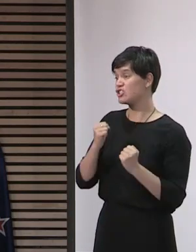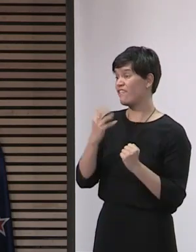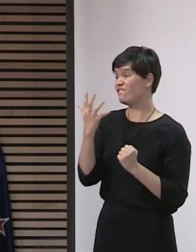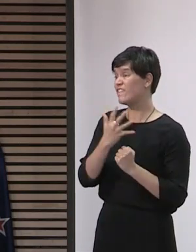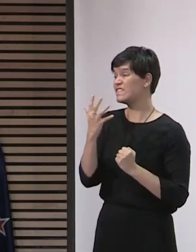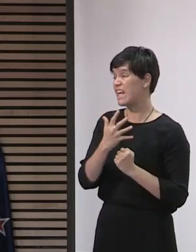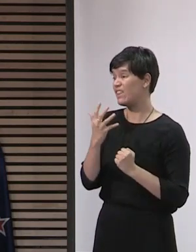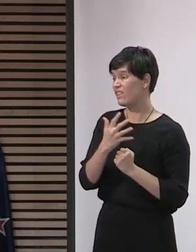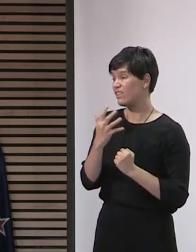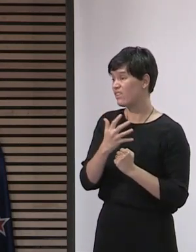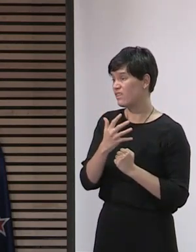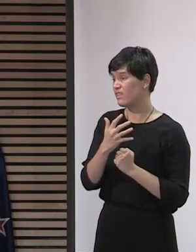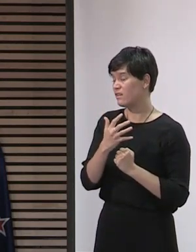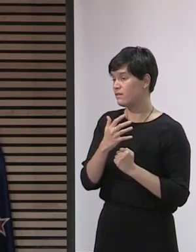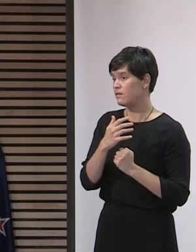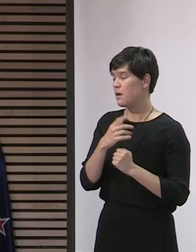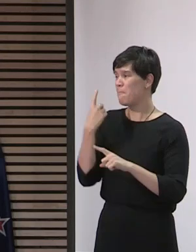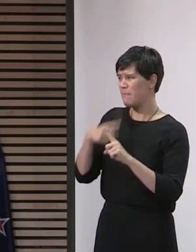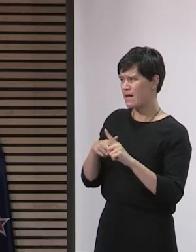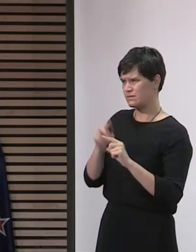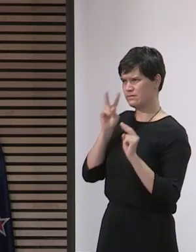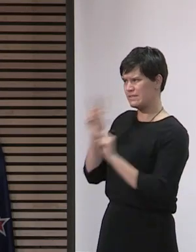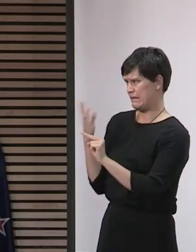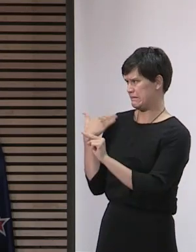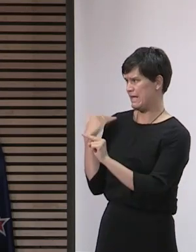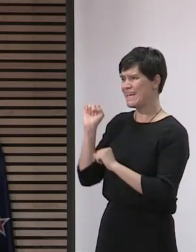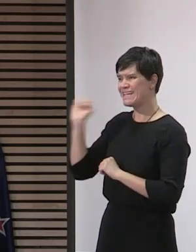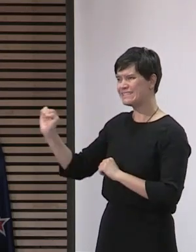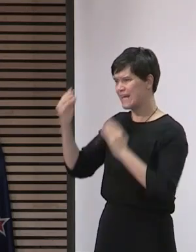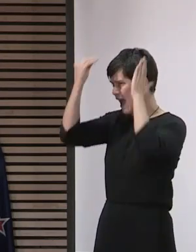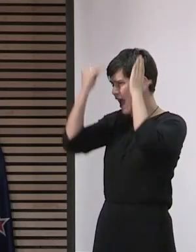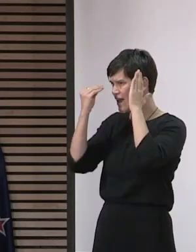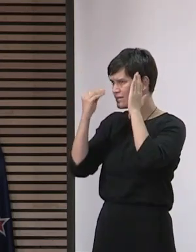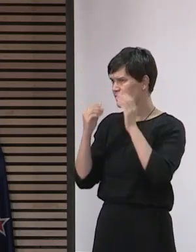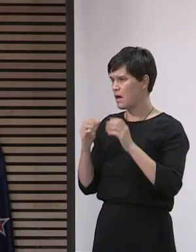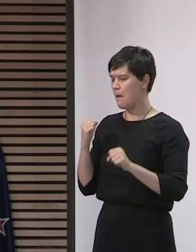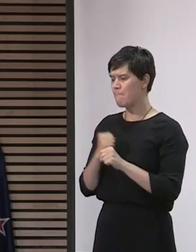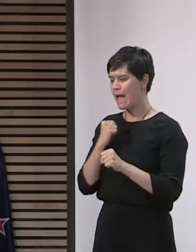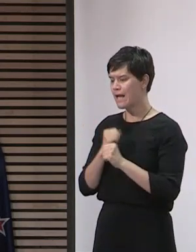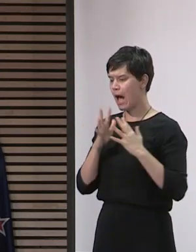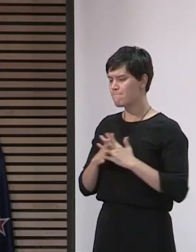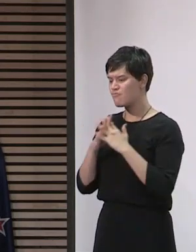partners in a post-March 15 community strengthening for